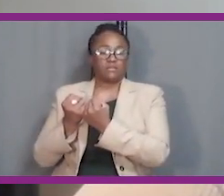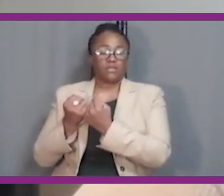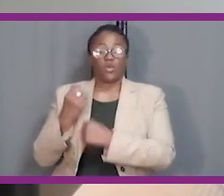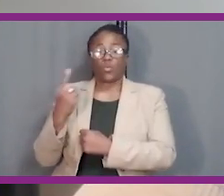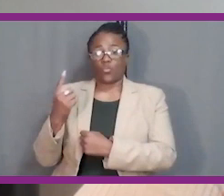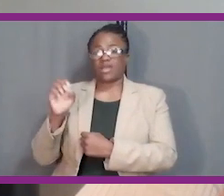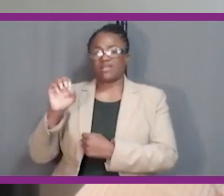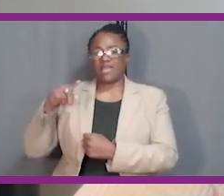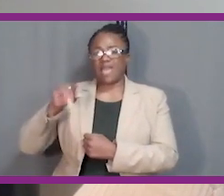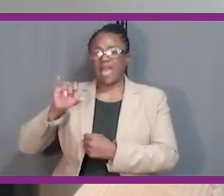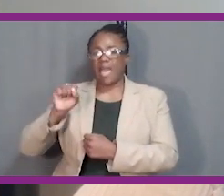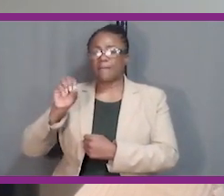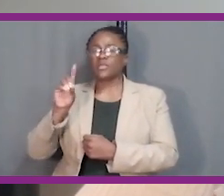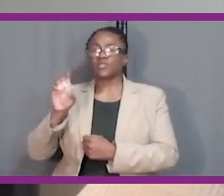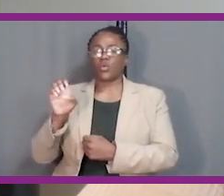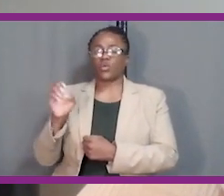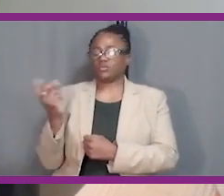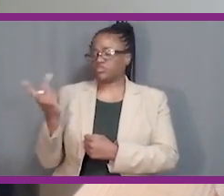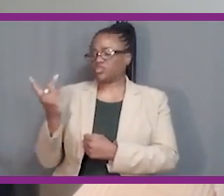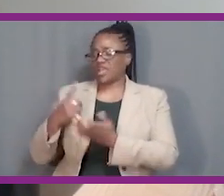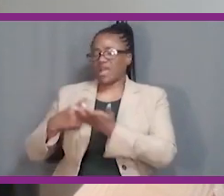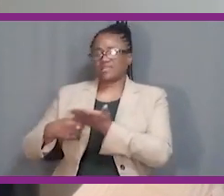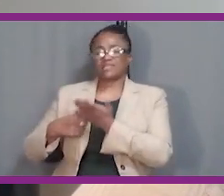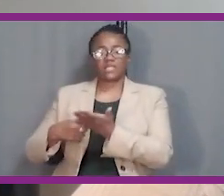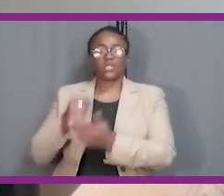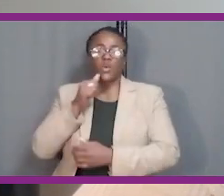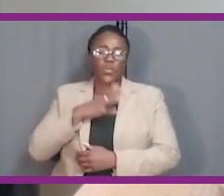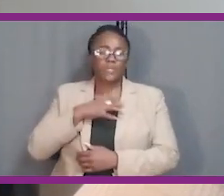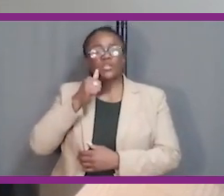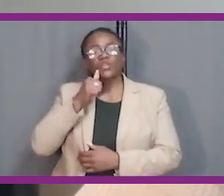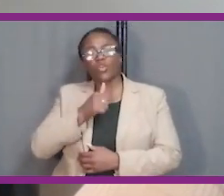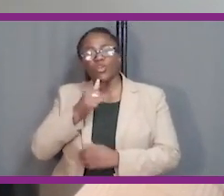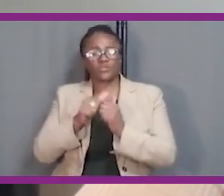are often shunned and unable to leave their homes and disproportionately experience